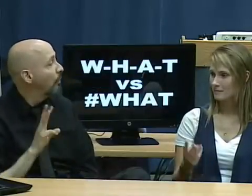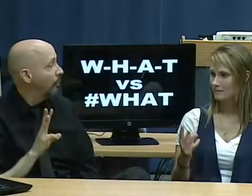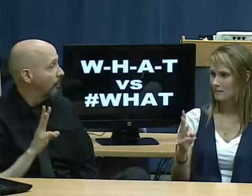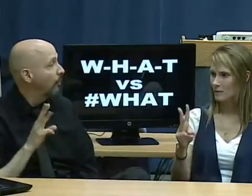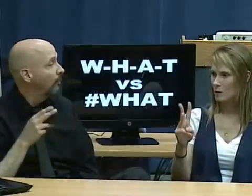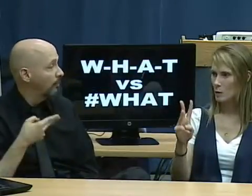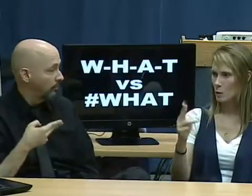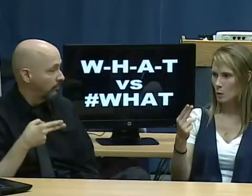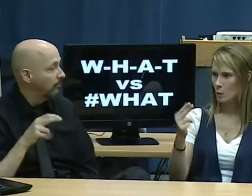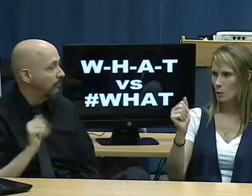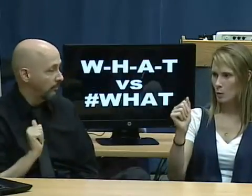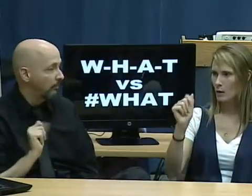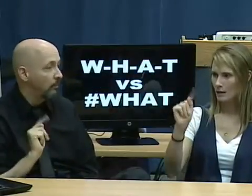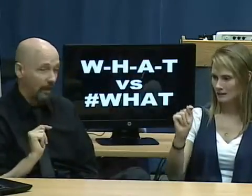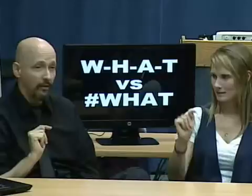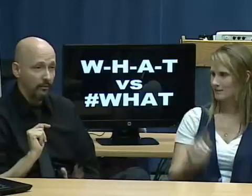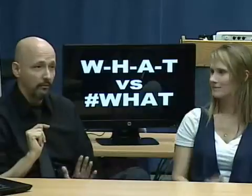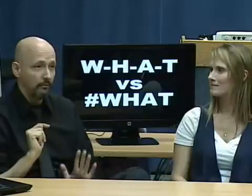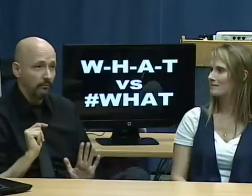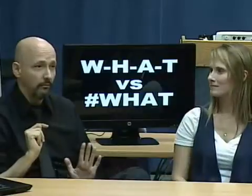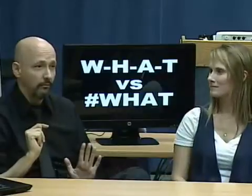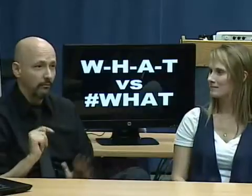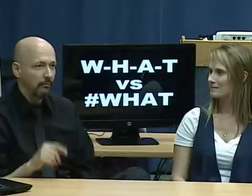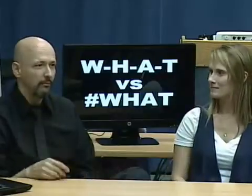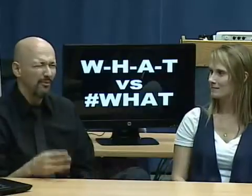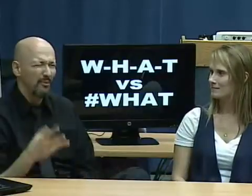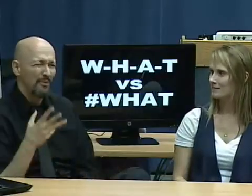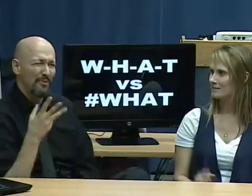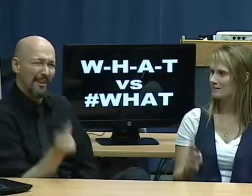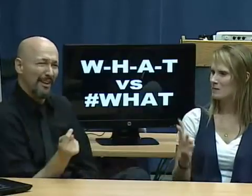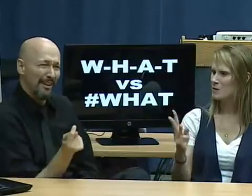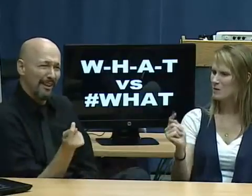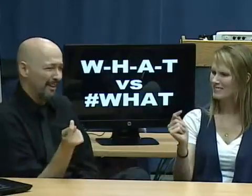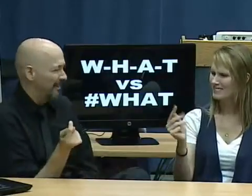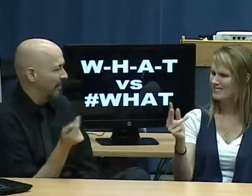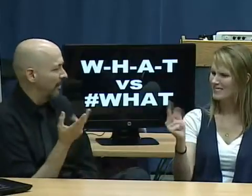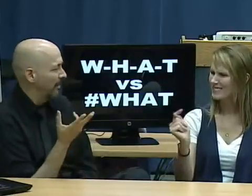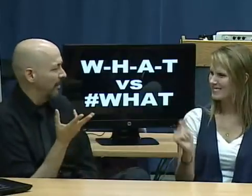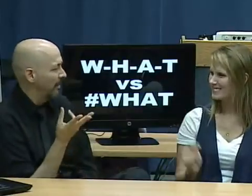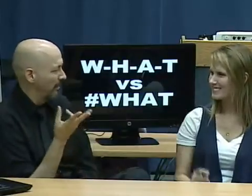W-H-A-T #WHAT?